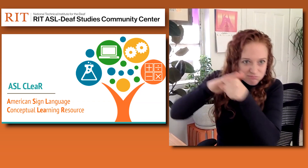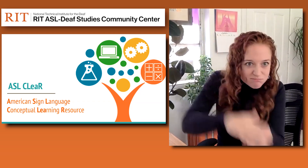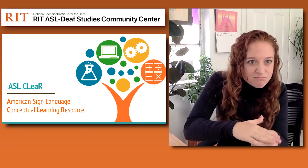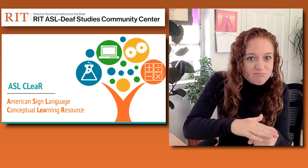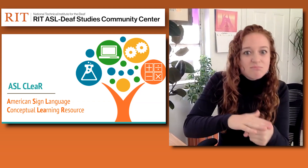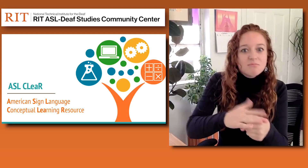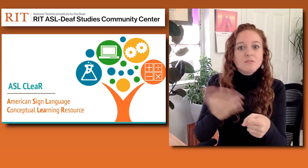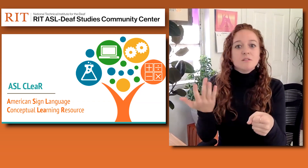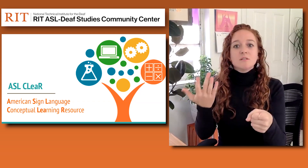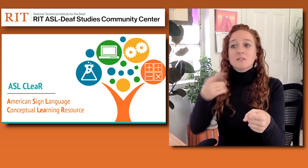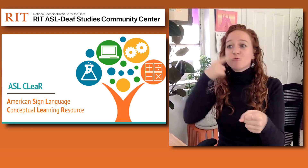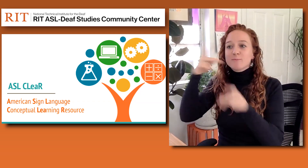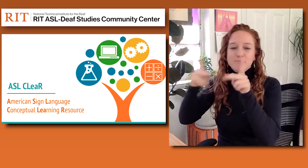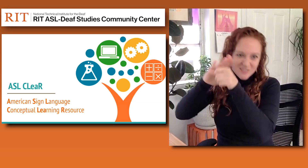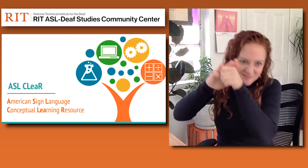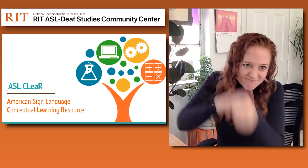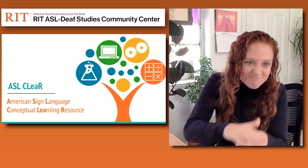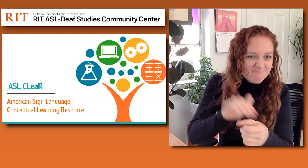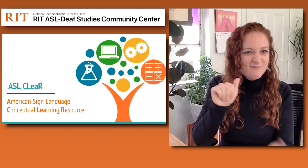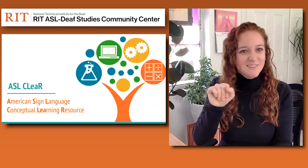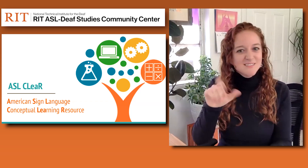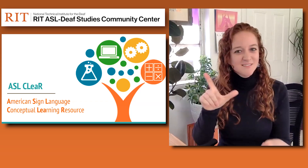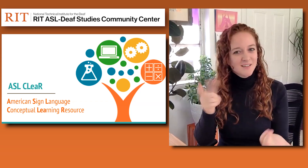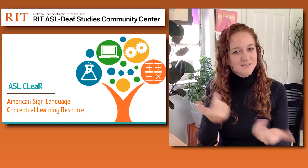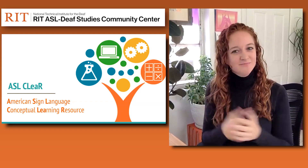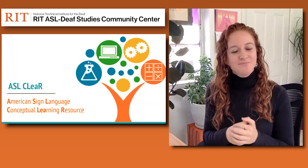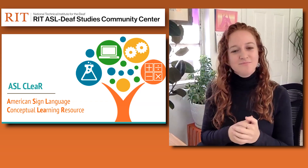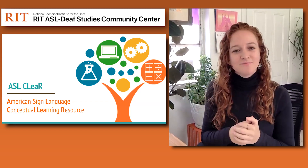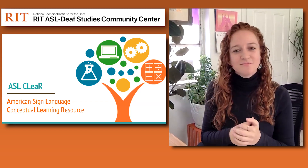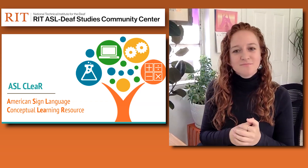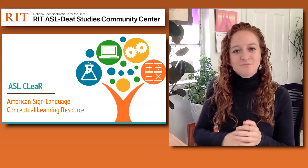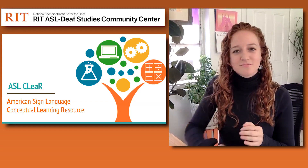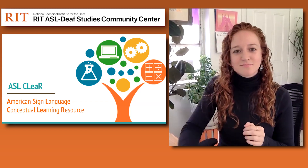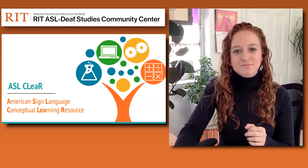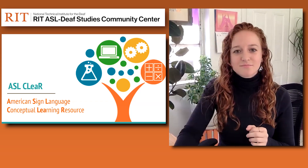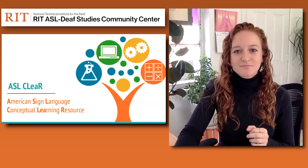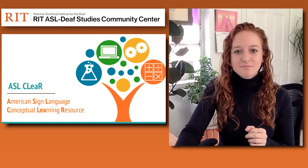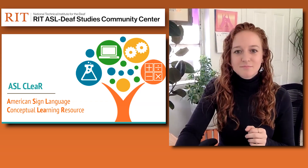to have ASL come out from under the English oppression